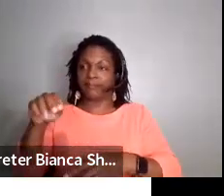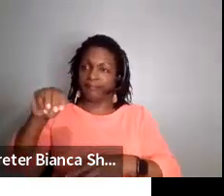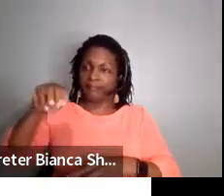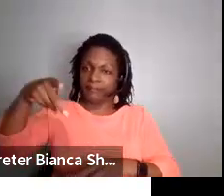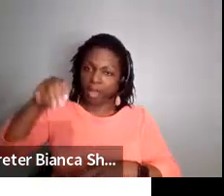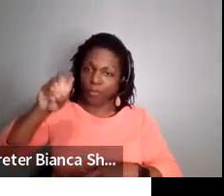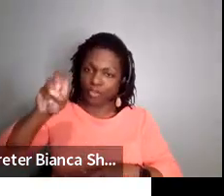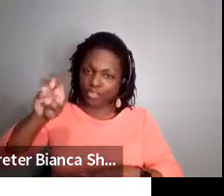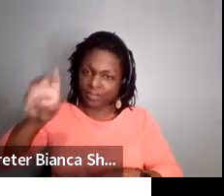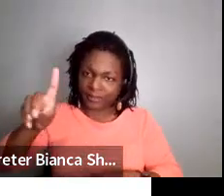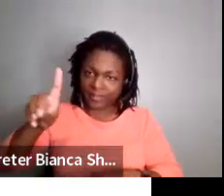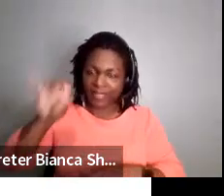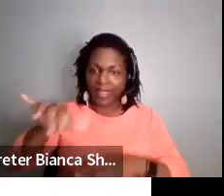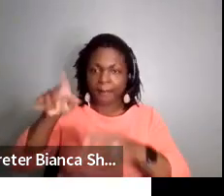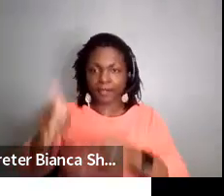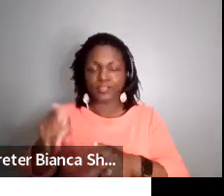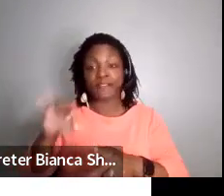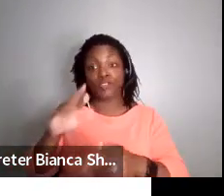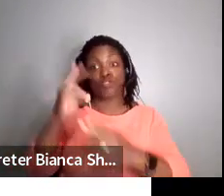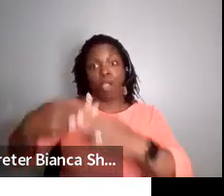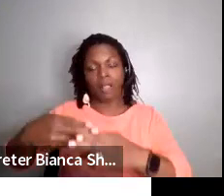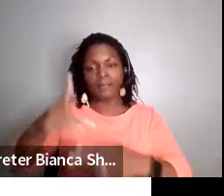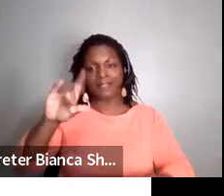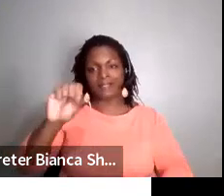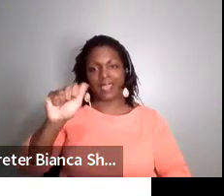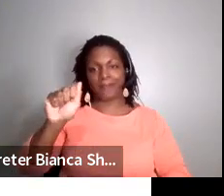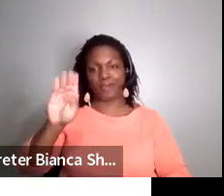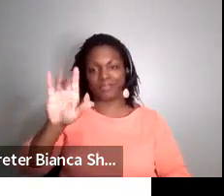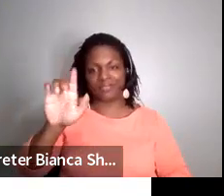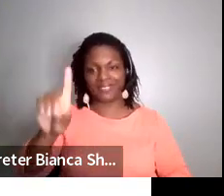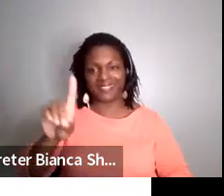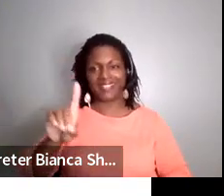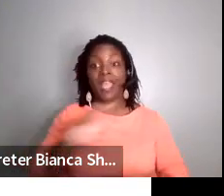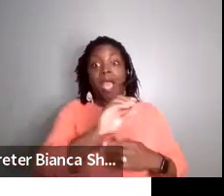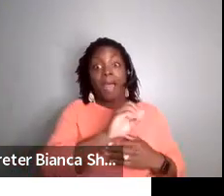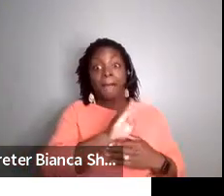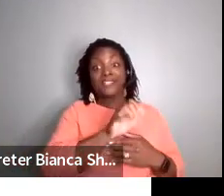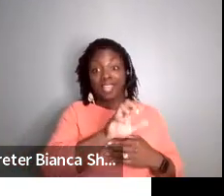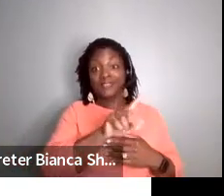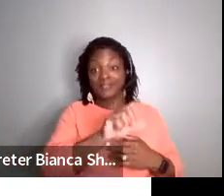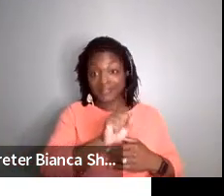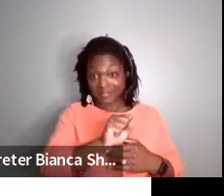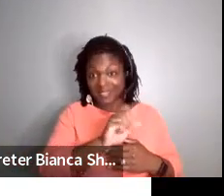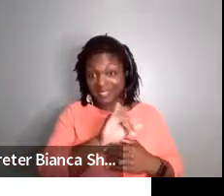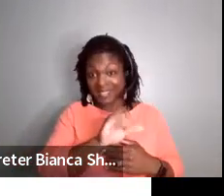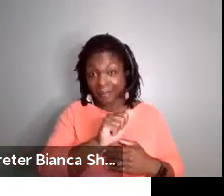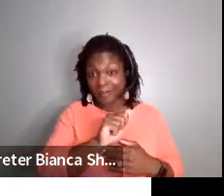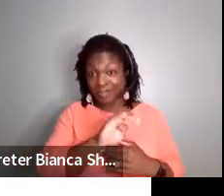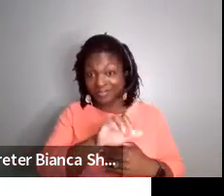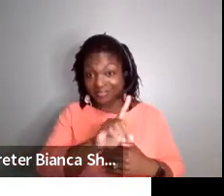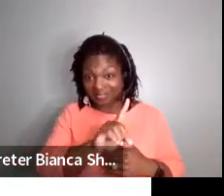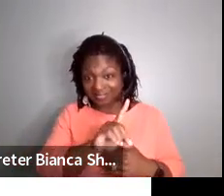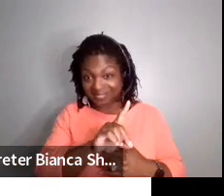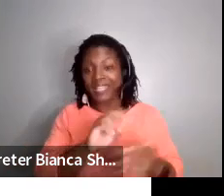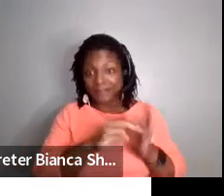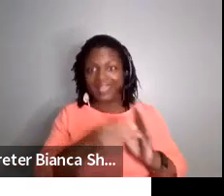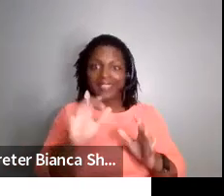Okay, all are disabled when they stopped working okay able to work anymore.